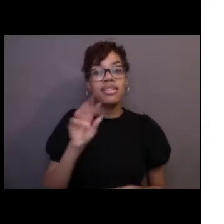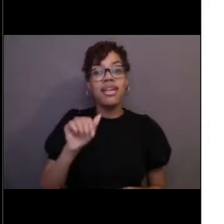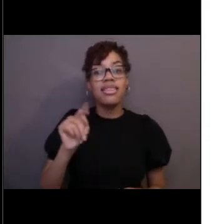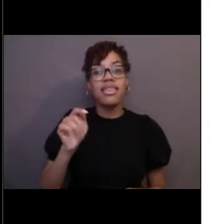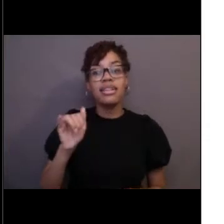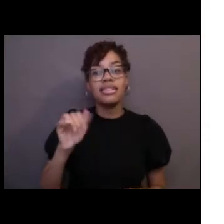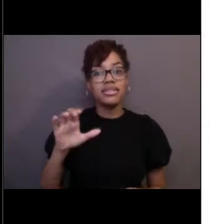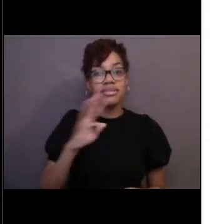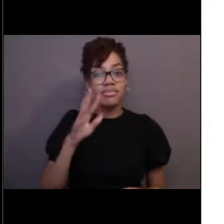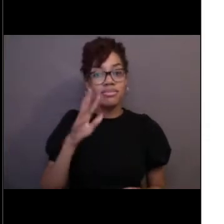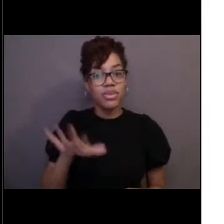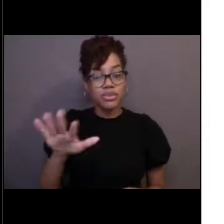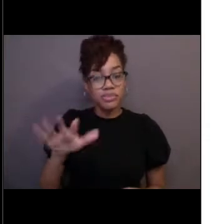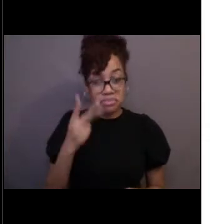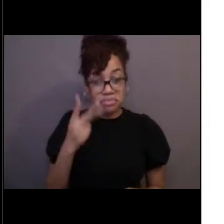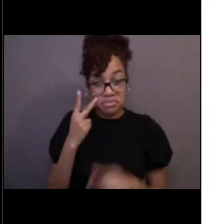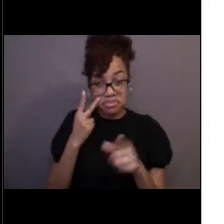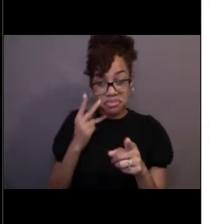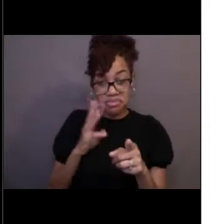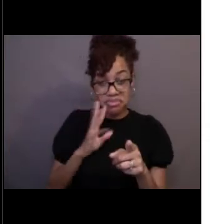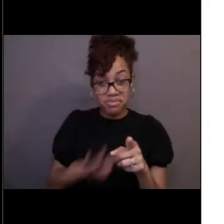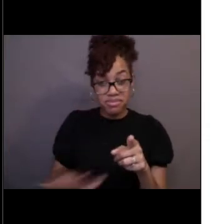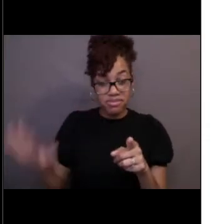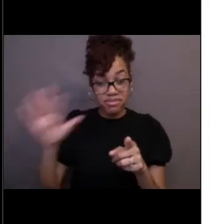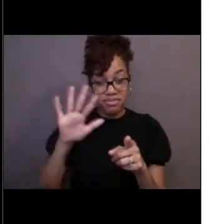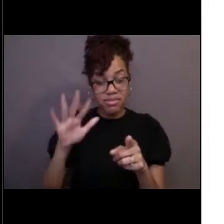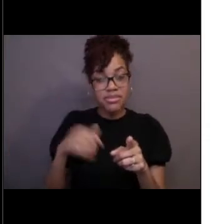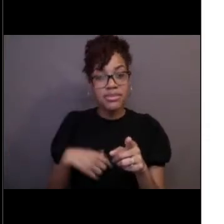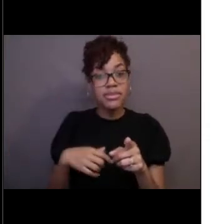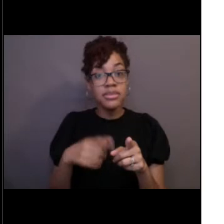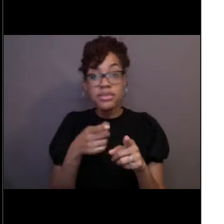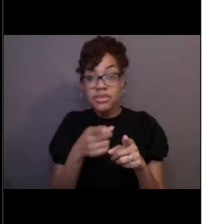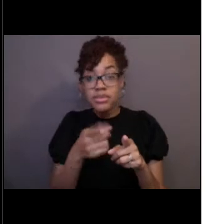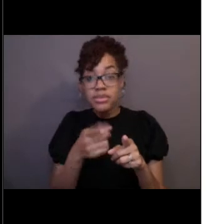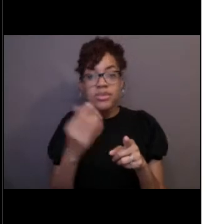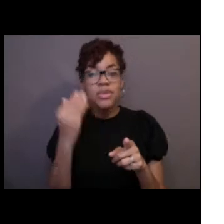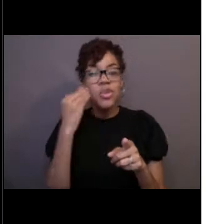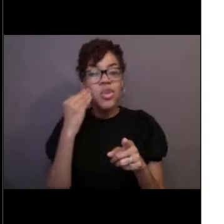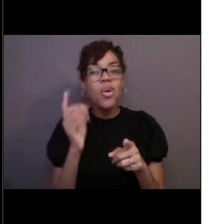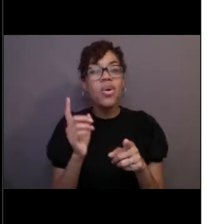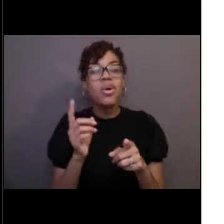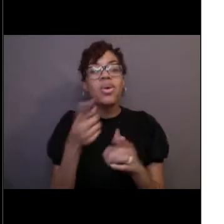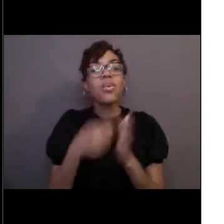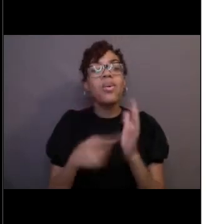This is the Northwest Atlantic. Does anybody have any idea what sea turtles we have here?